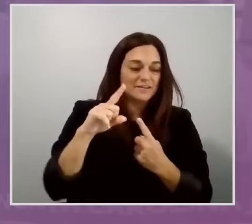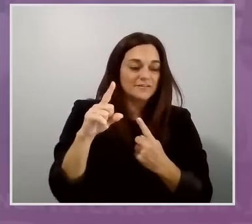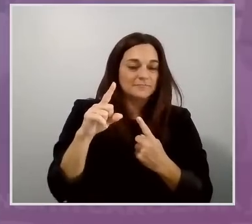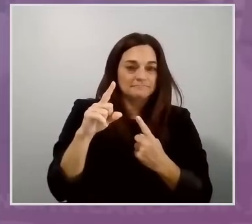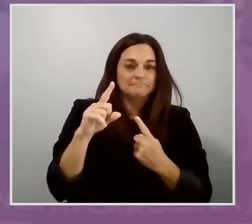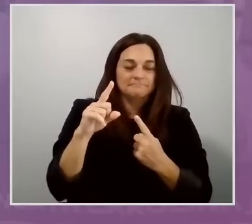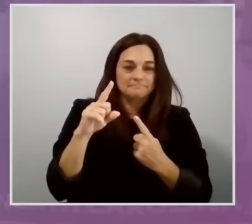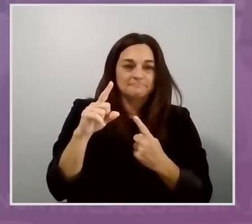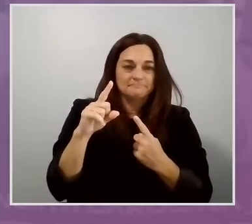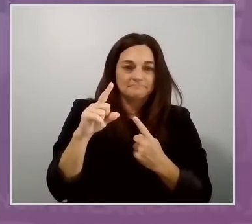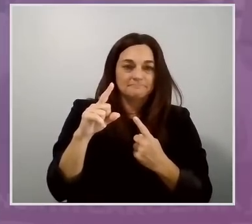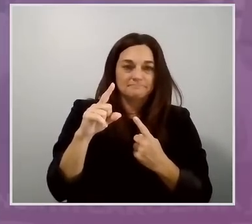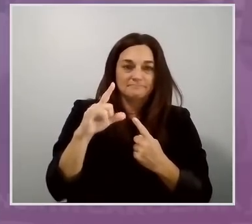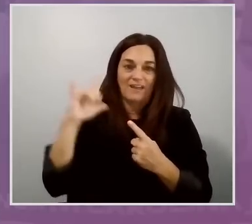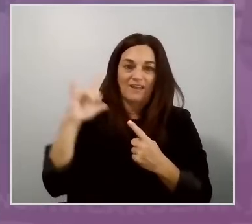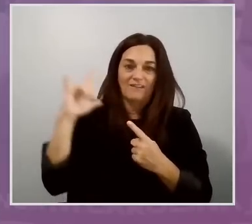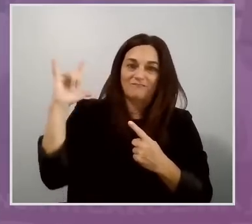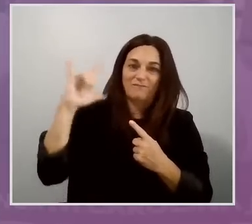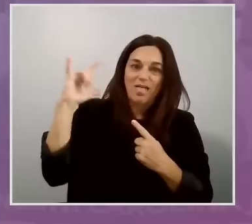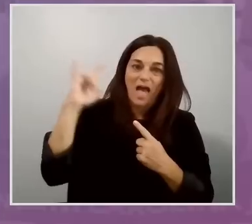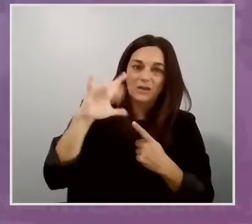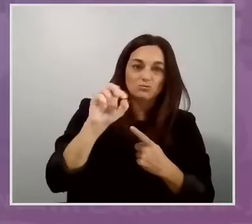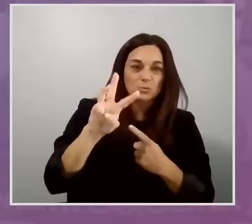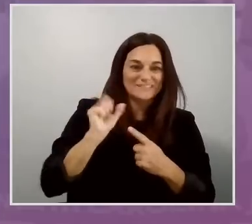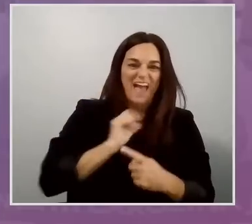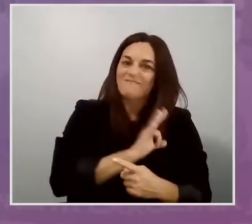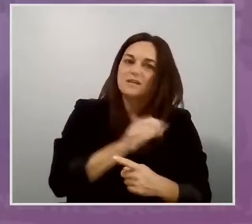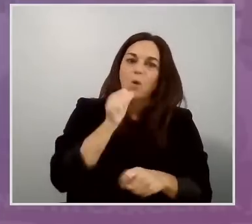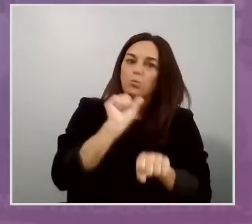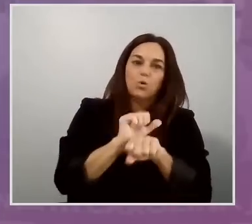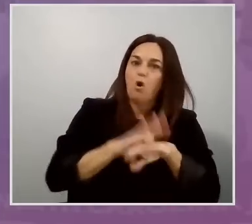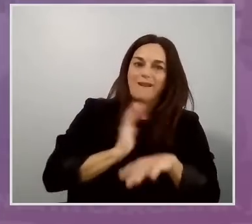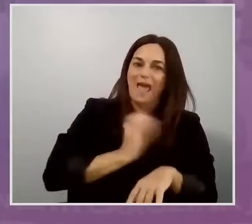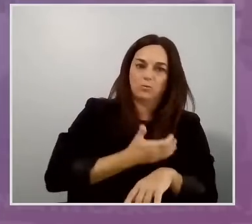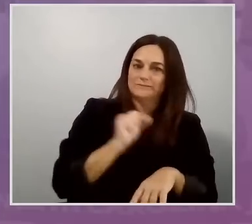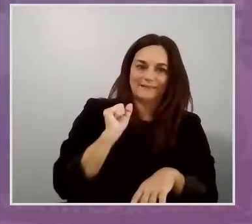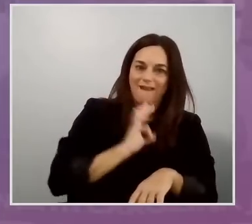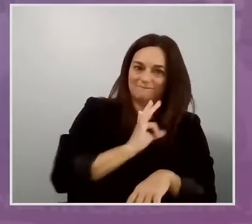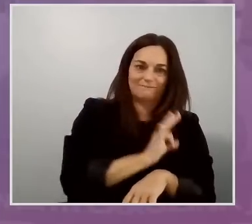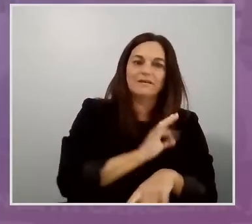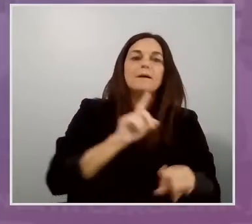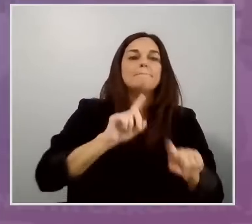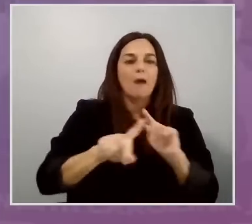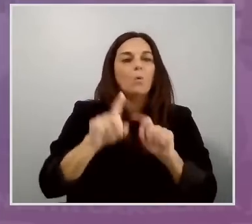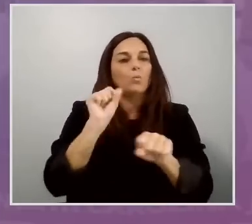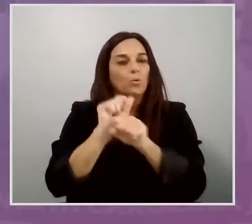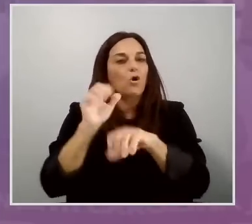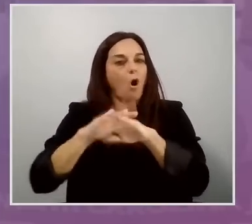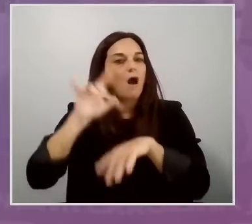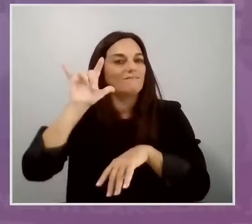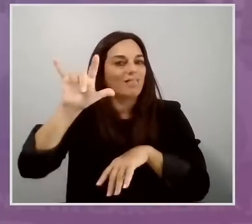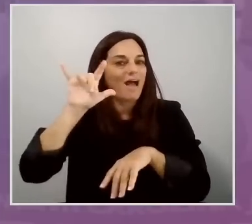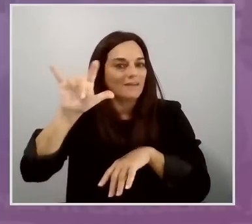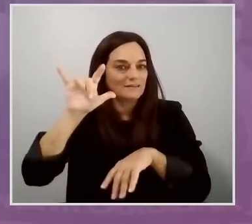INVOLVED WITH OUR CAMPAIGN, ONE WHO WAS A FLIGHT CREW